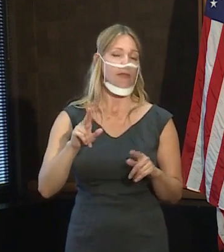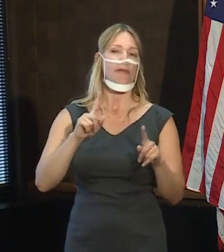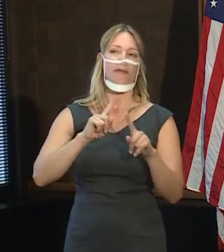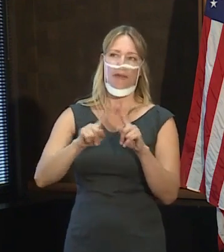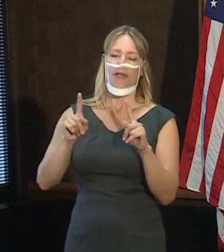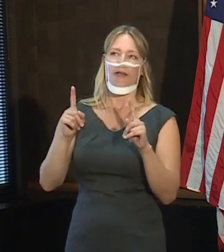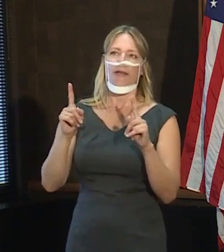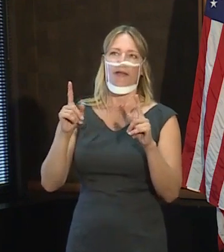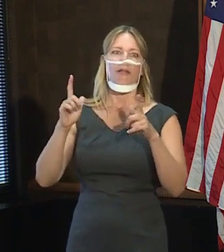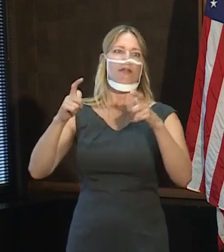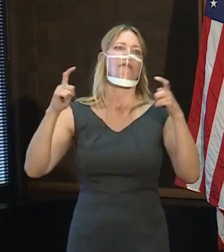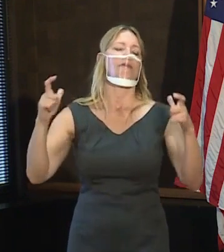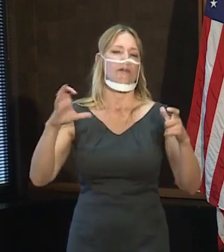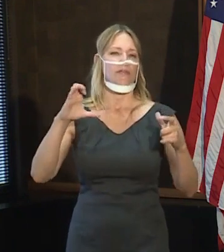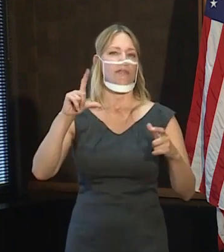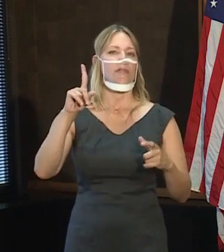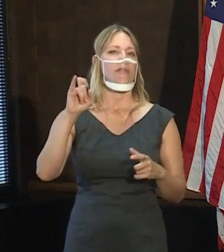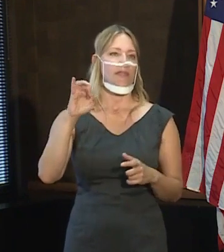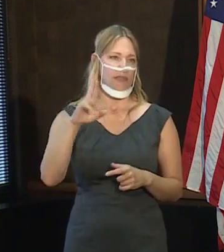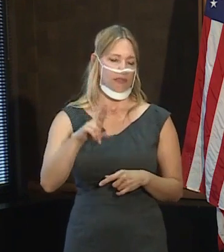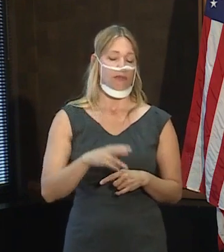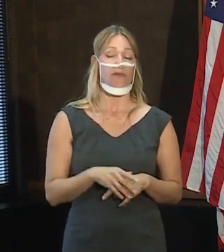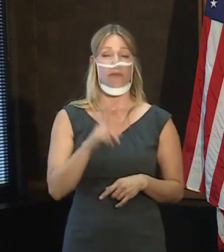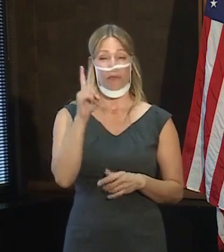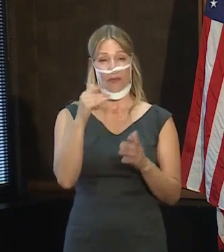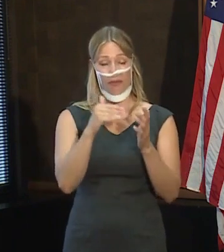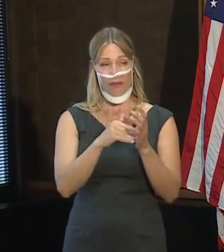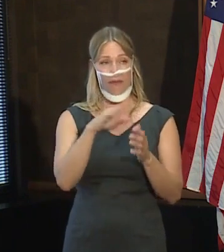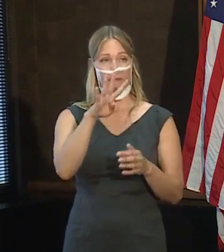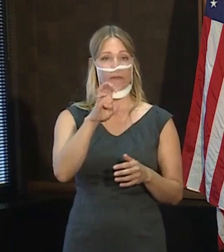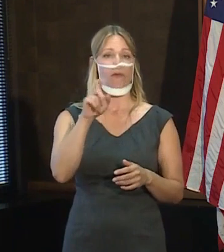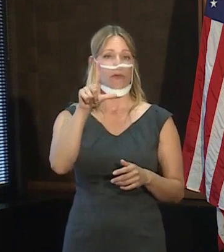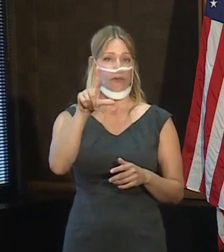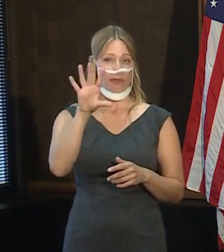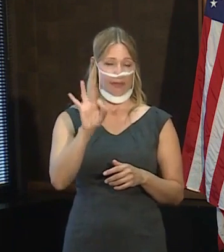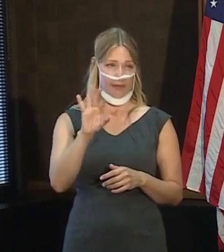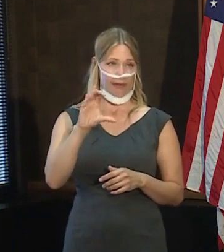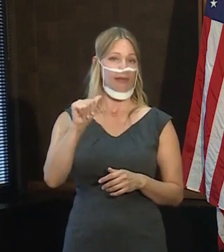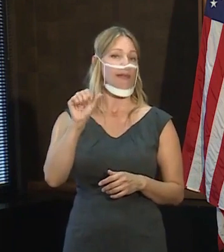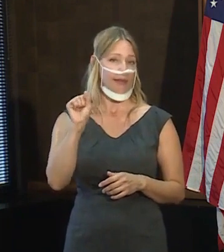FOOD PROCESSING AND MEATPACKIN THAT HAS REALLY STAYED CONSISTENT 29 CLUSTERS.